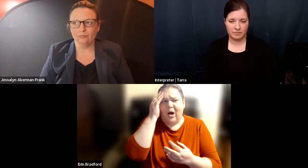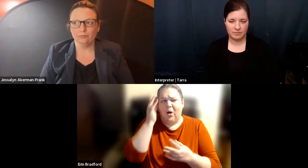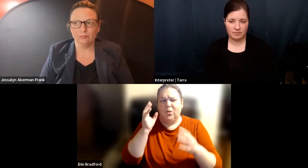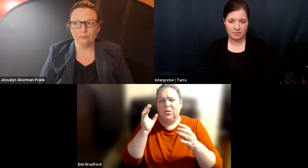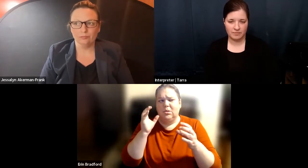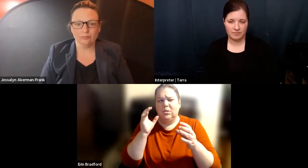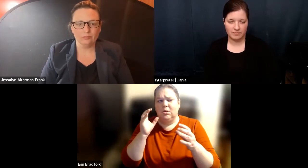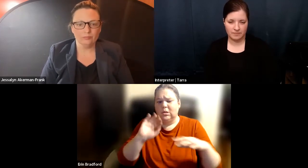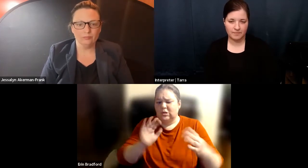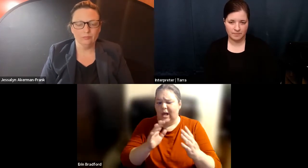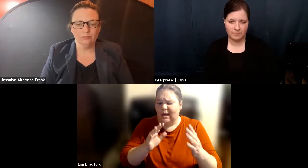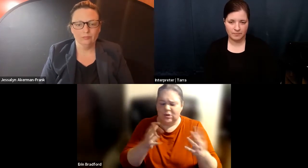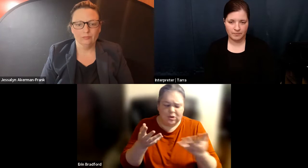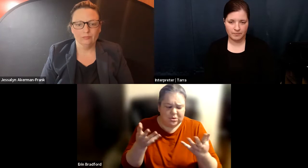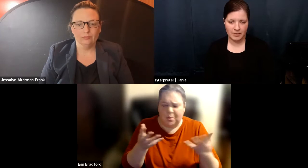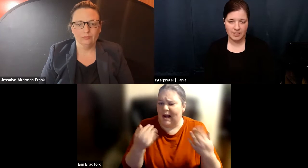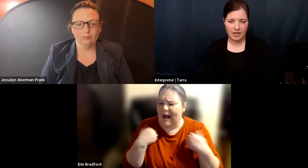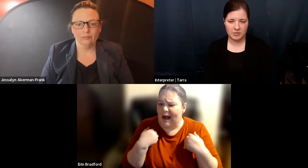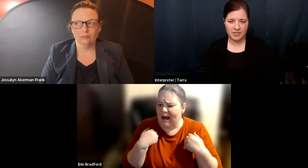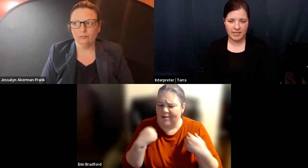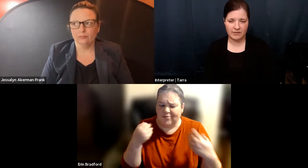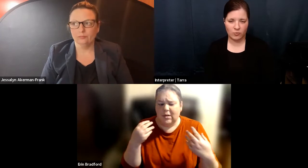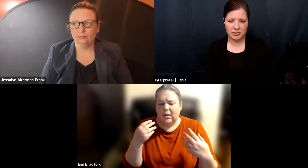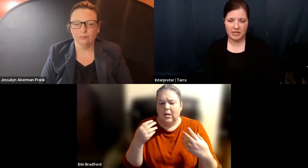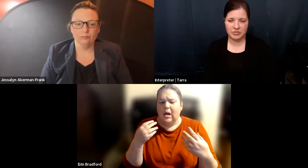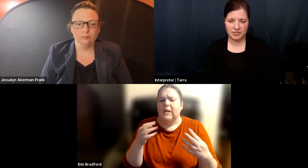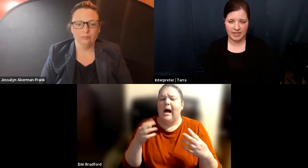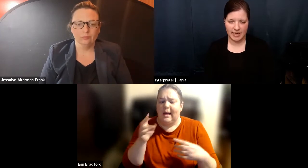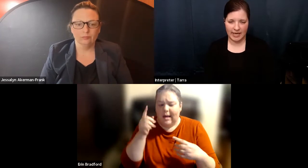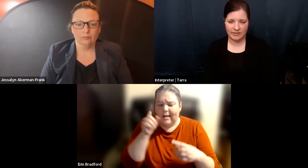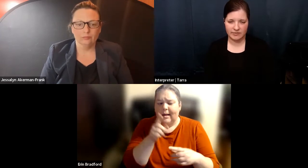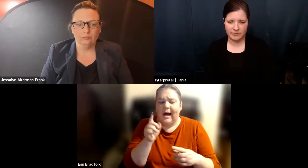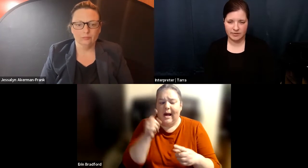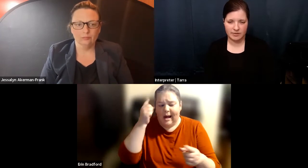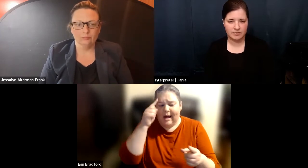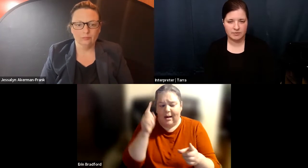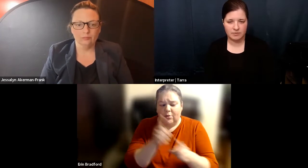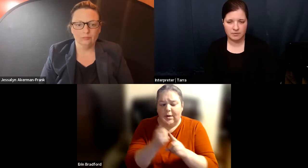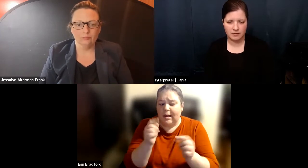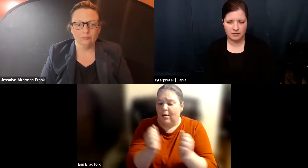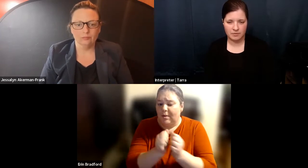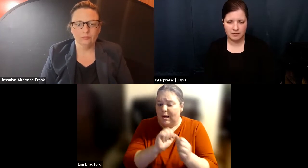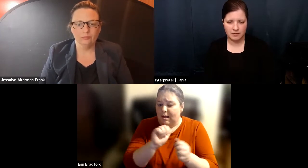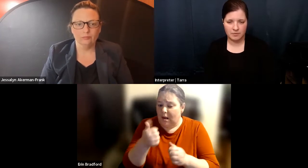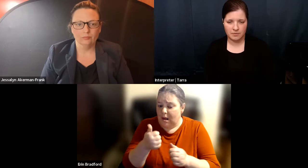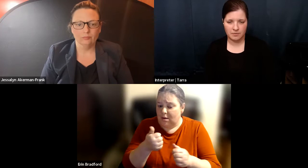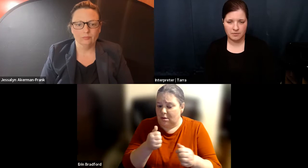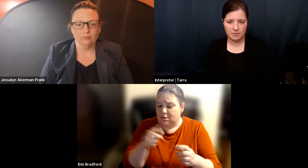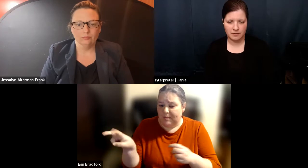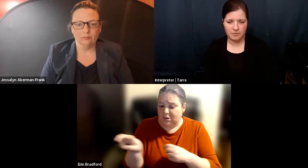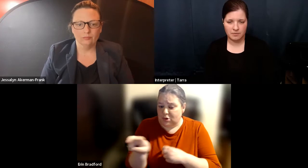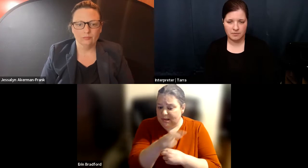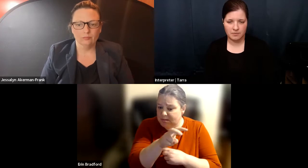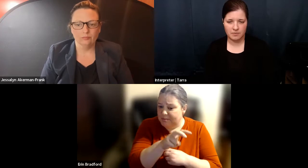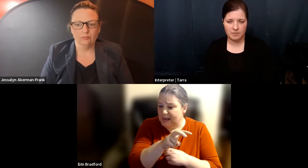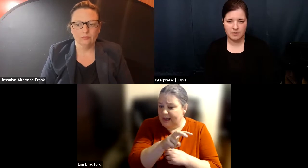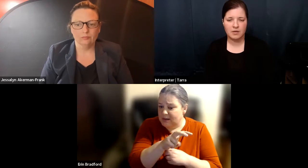Erin: Hi, everybody.